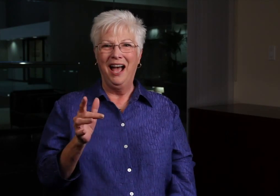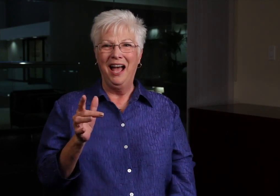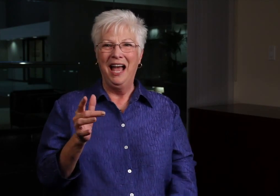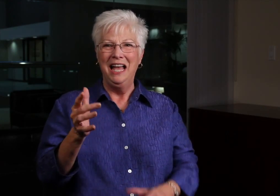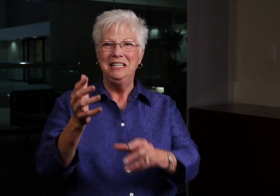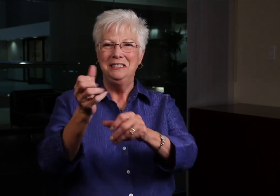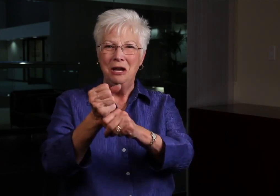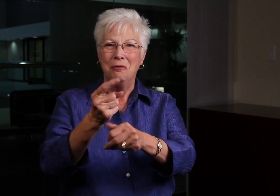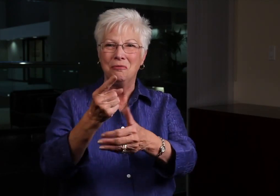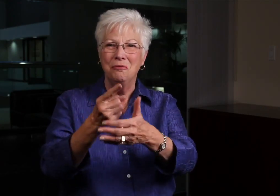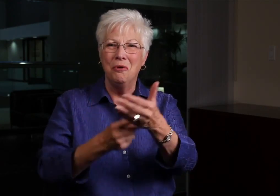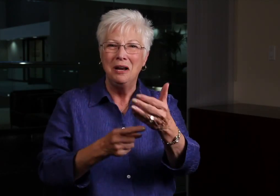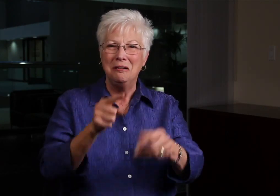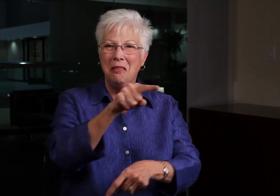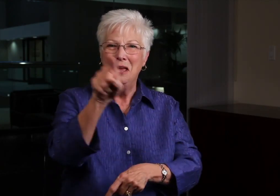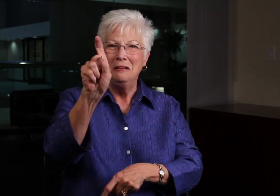what they need!